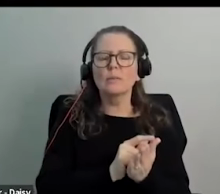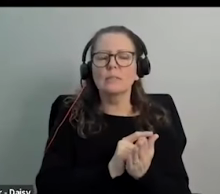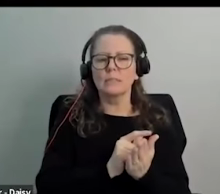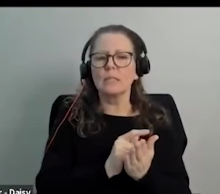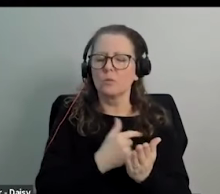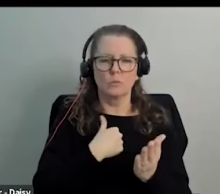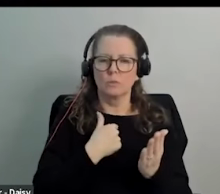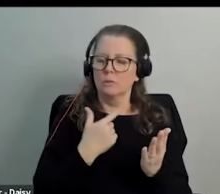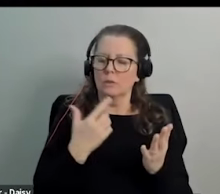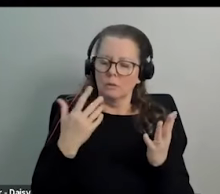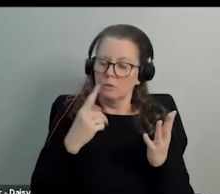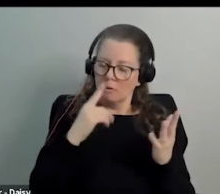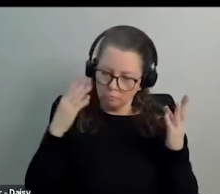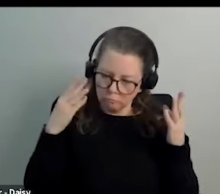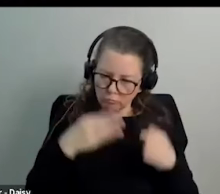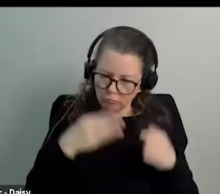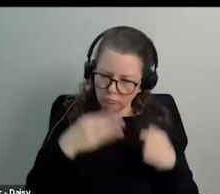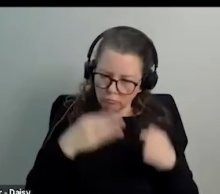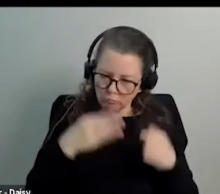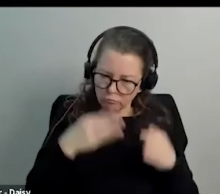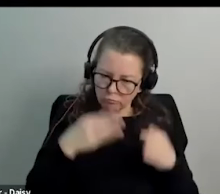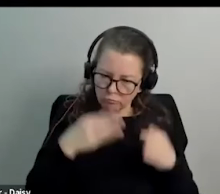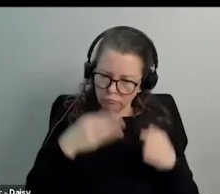on the European Accessibility Act right now.